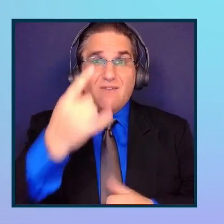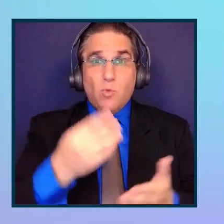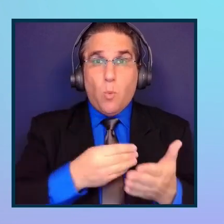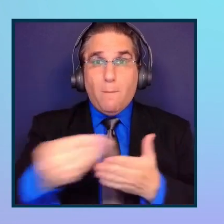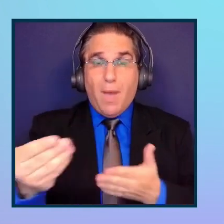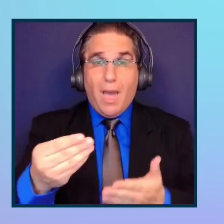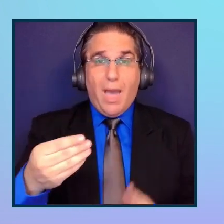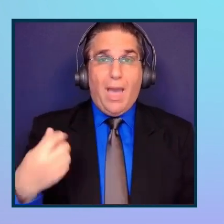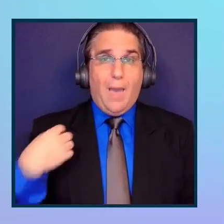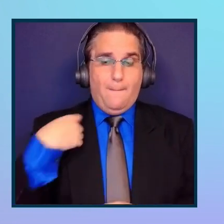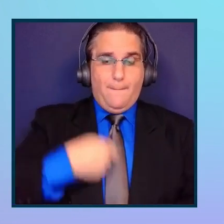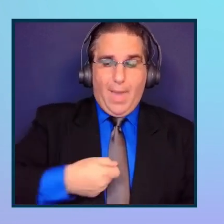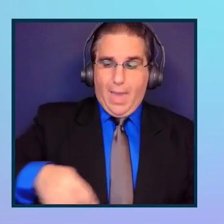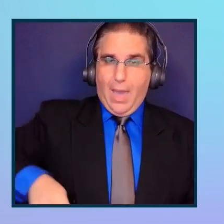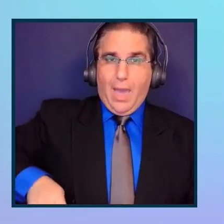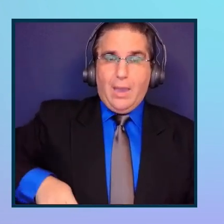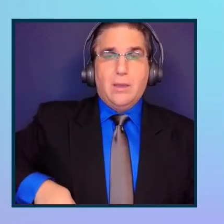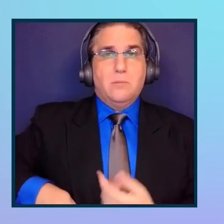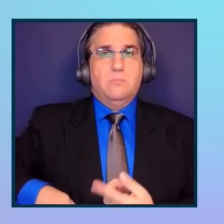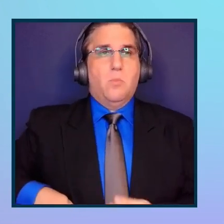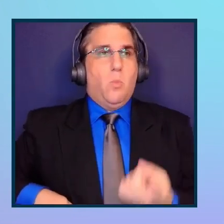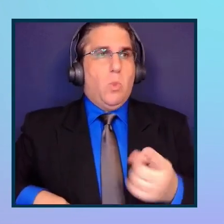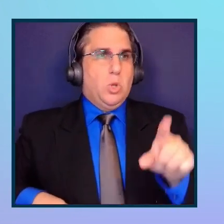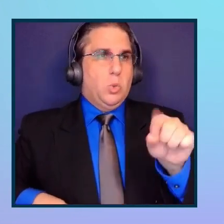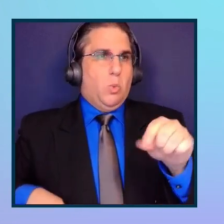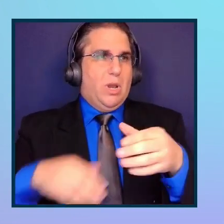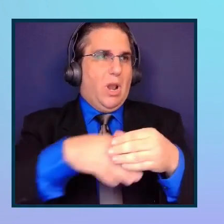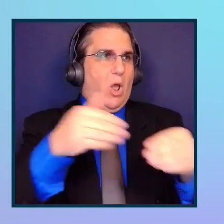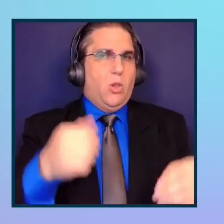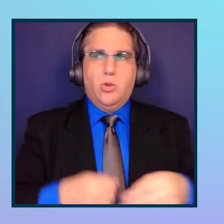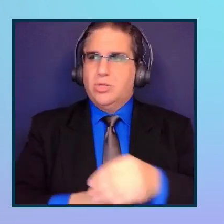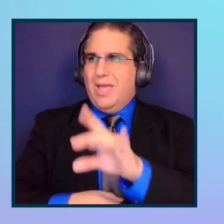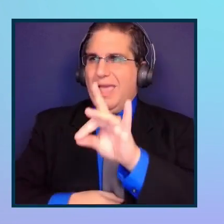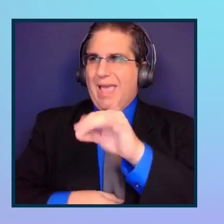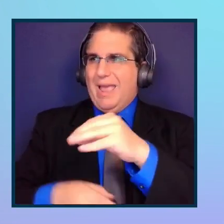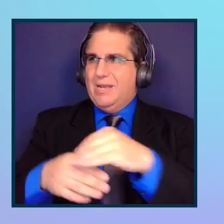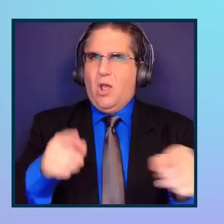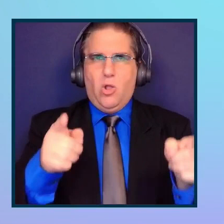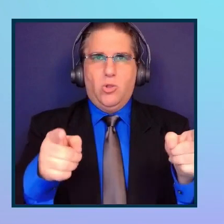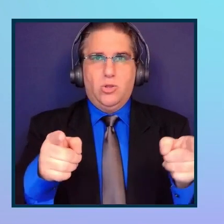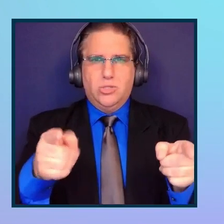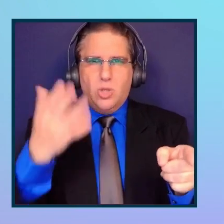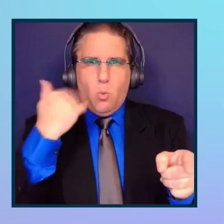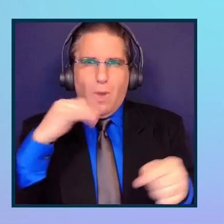that an $80 one holds their stuff better, it's because it sends a message to themselves